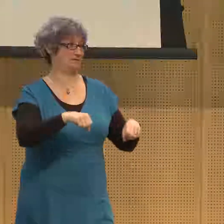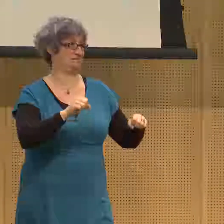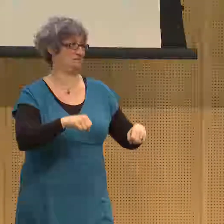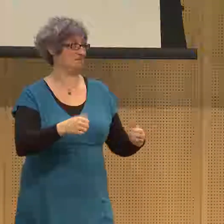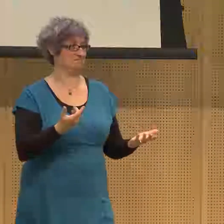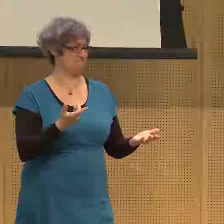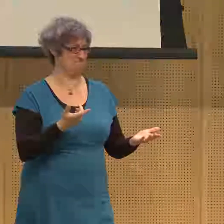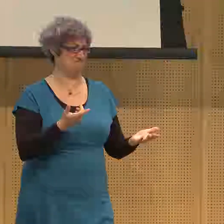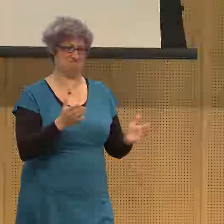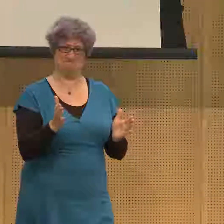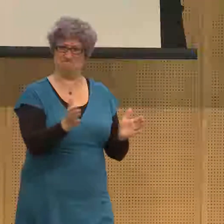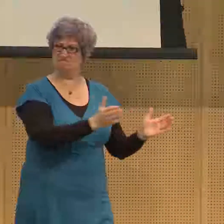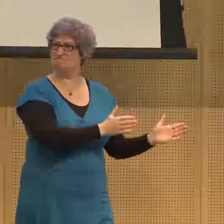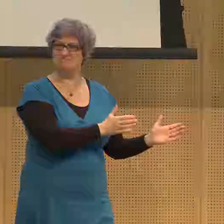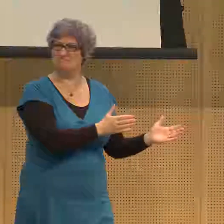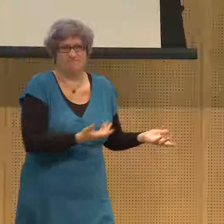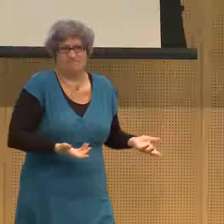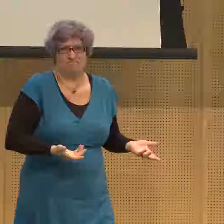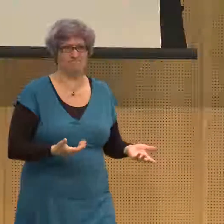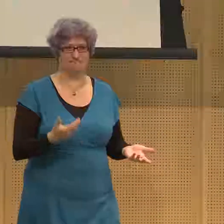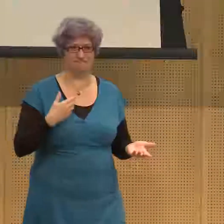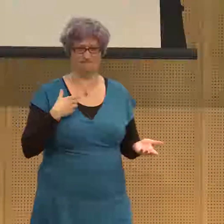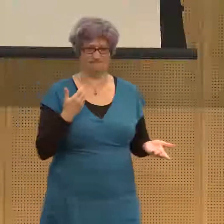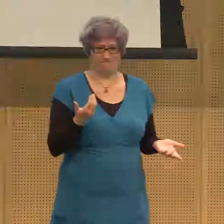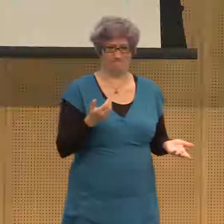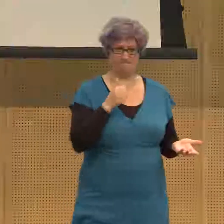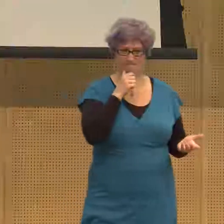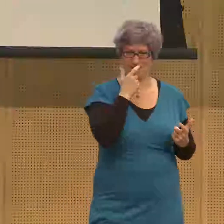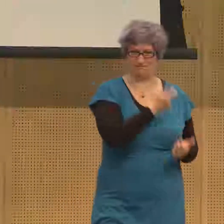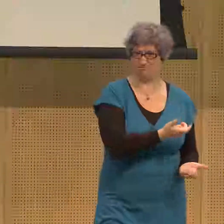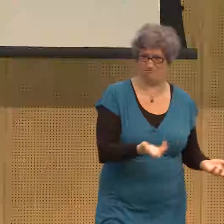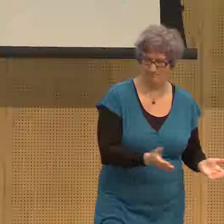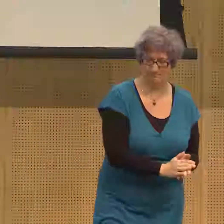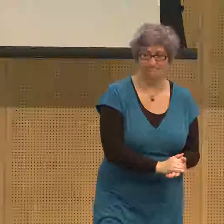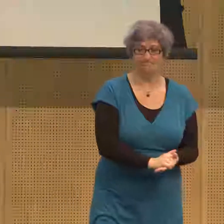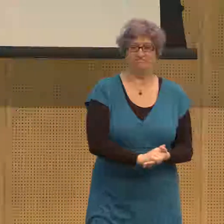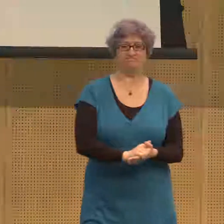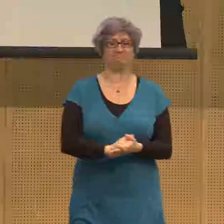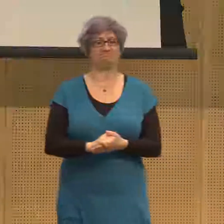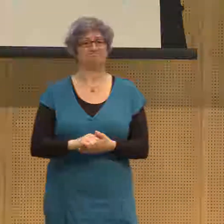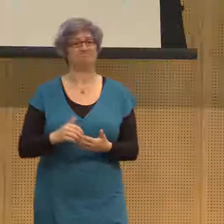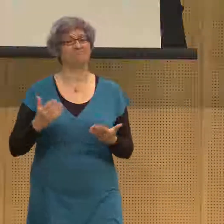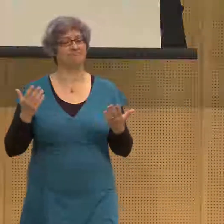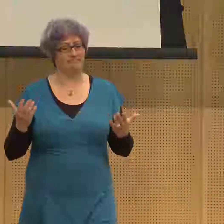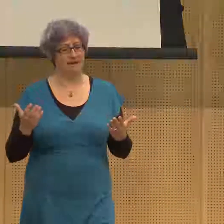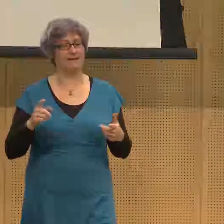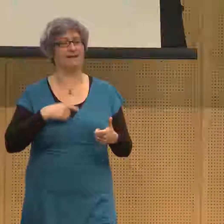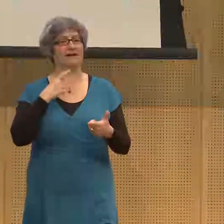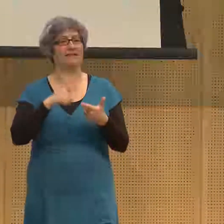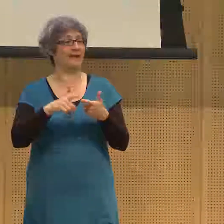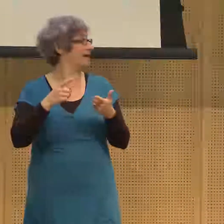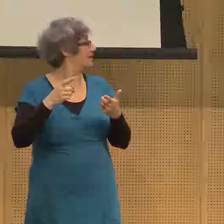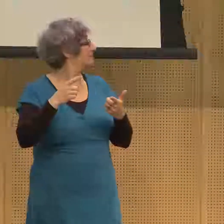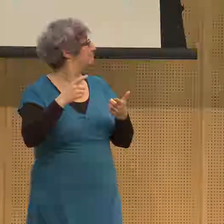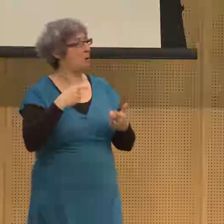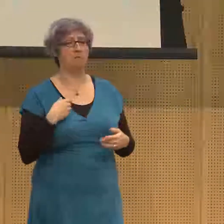So at that time, that seemed to be my only two options for a career. I was not interested in either.